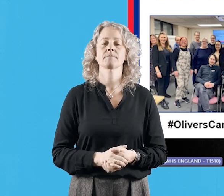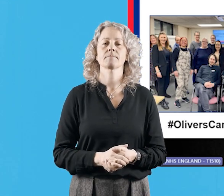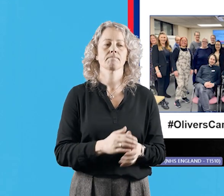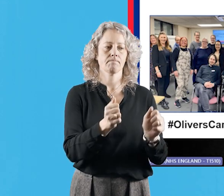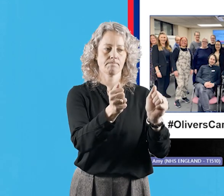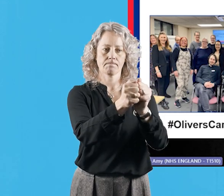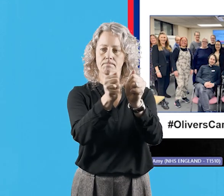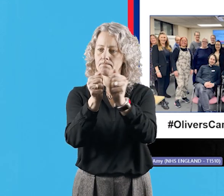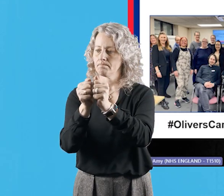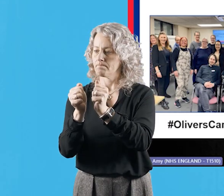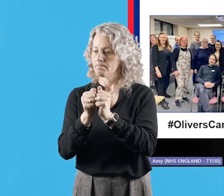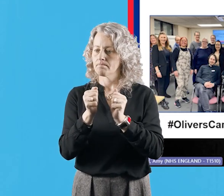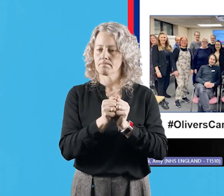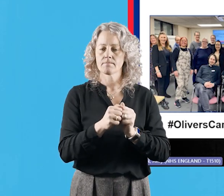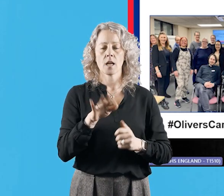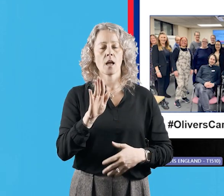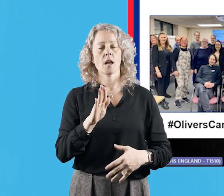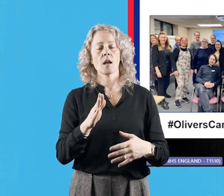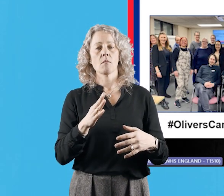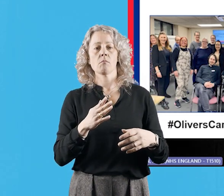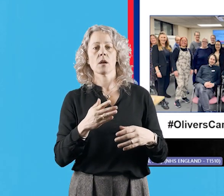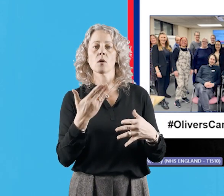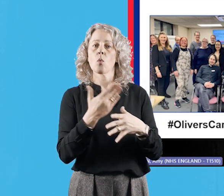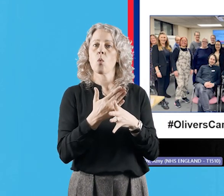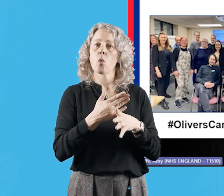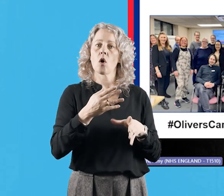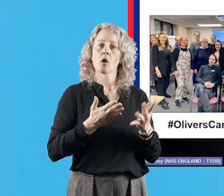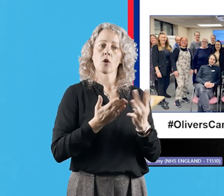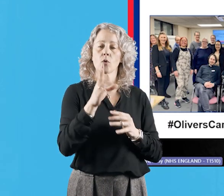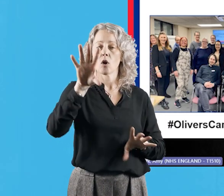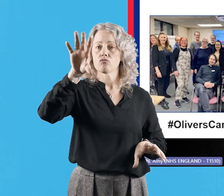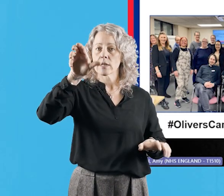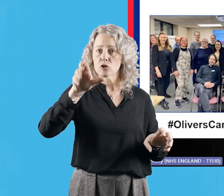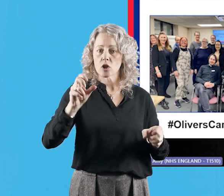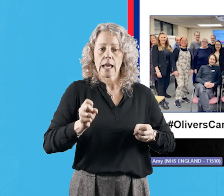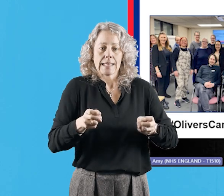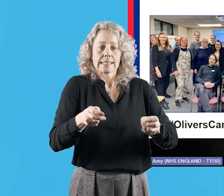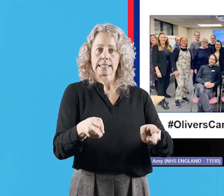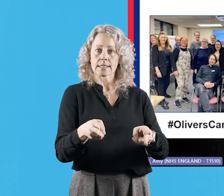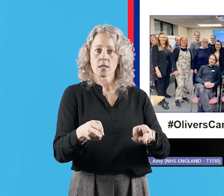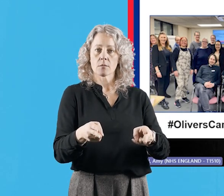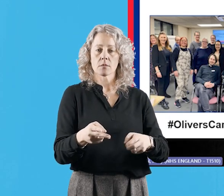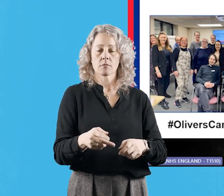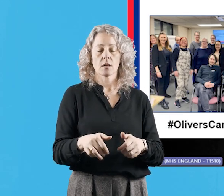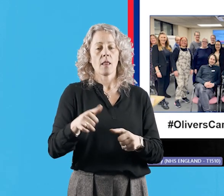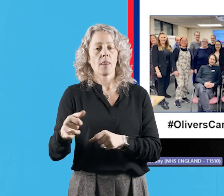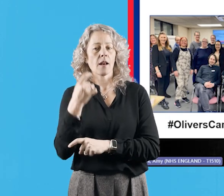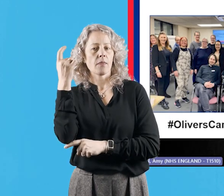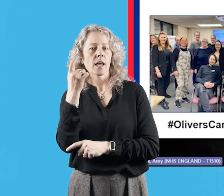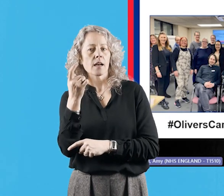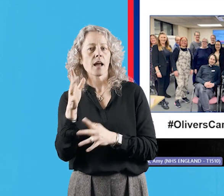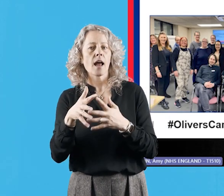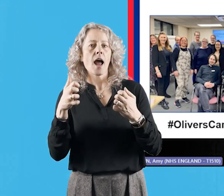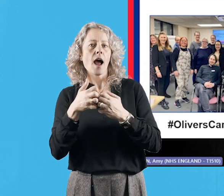way to do it. So that's what we've done. We have worked through the regions, through the systems who are then looking at